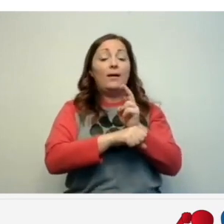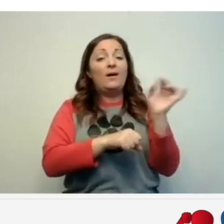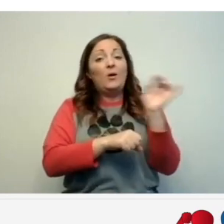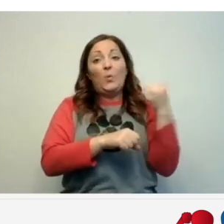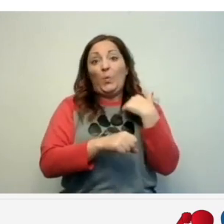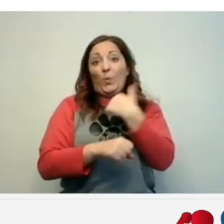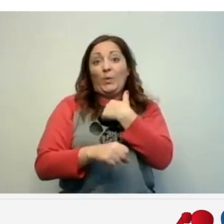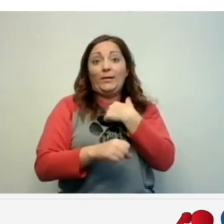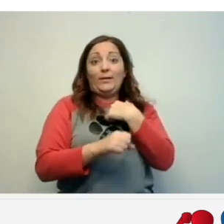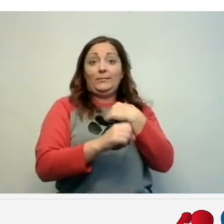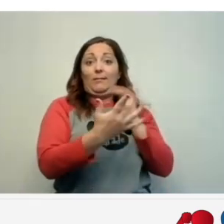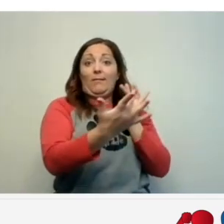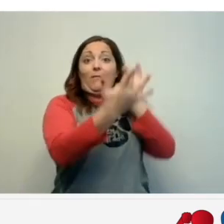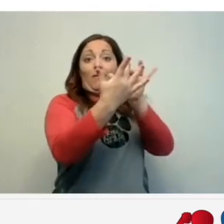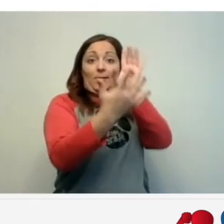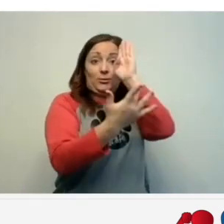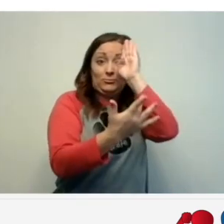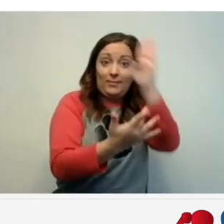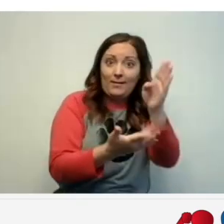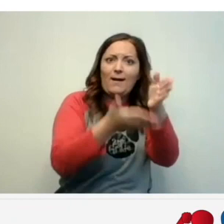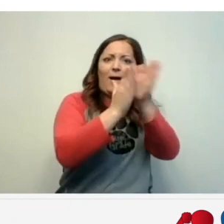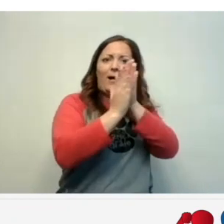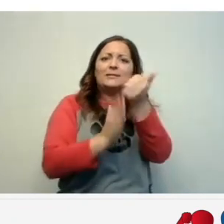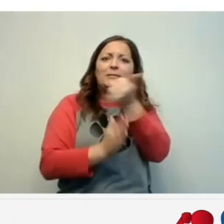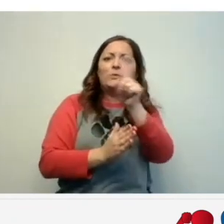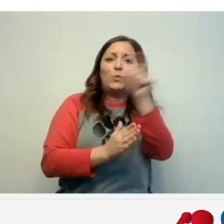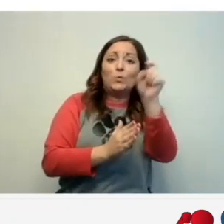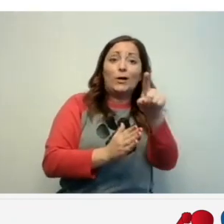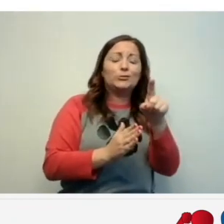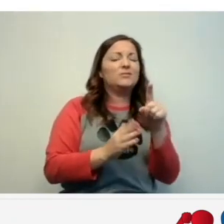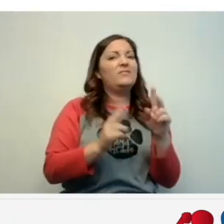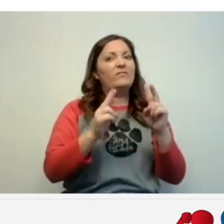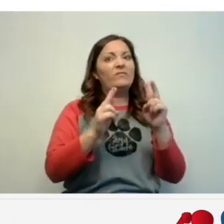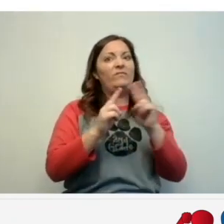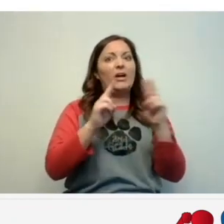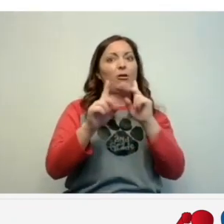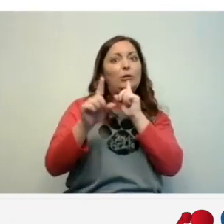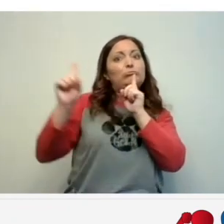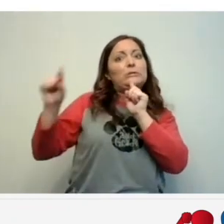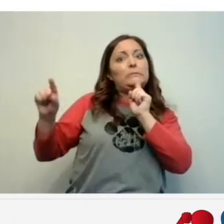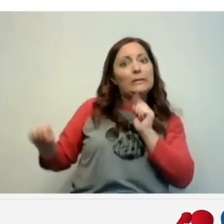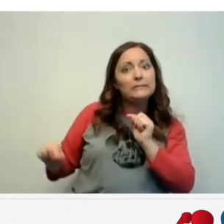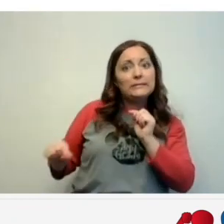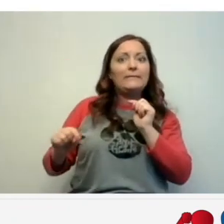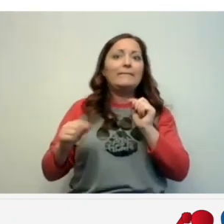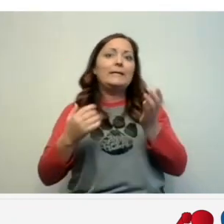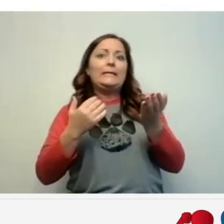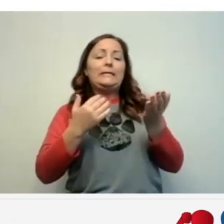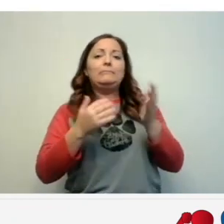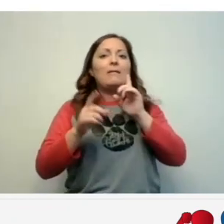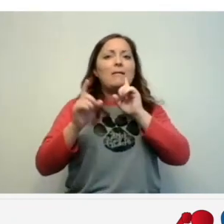This was a series of videos that provide different tips for using Teams,